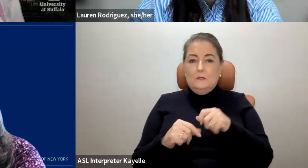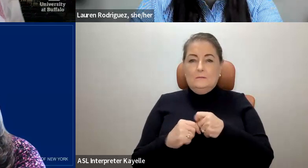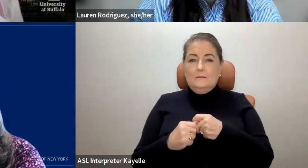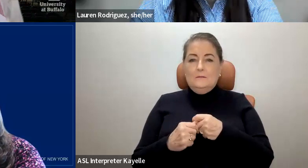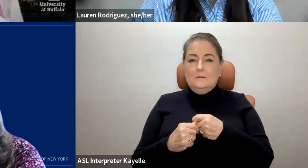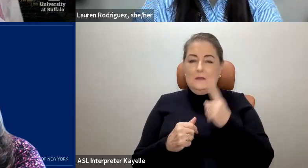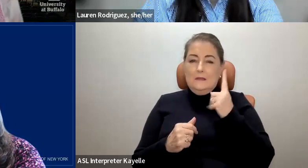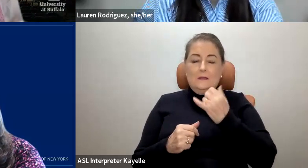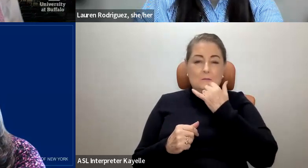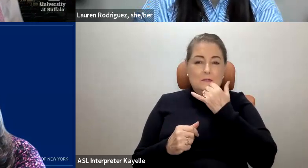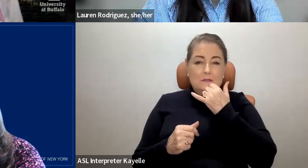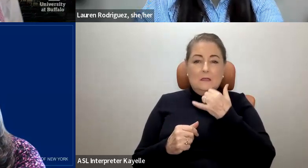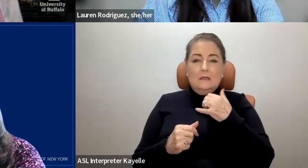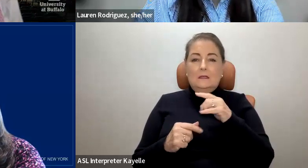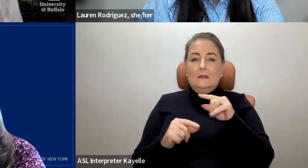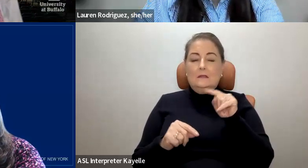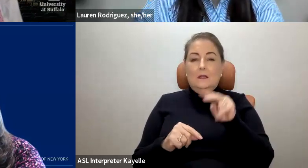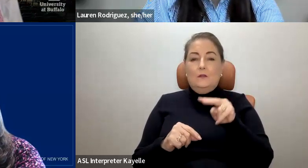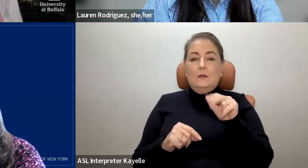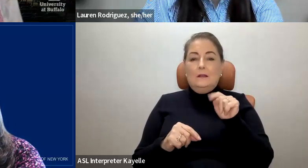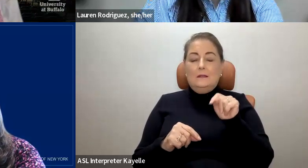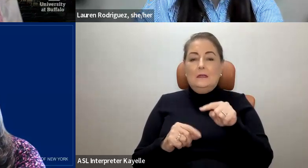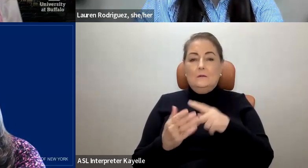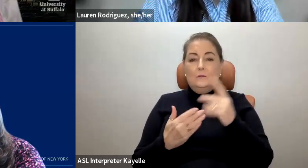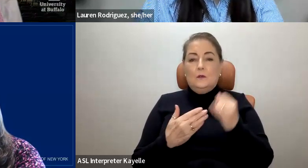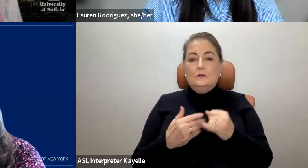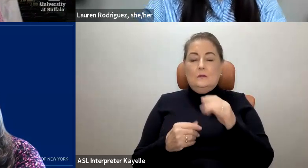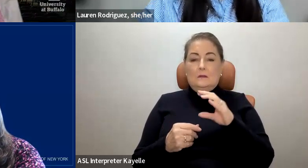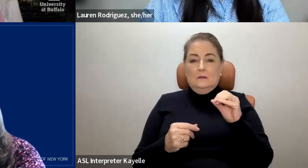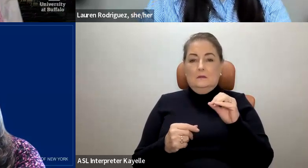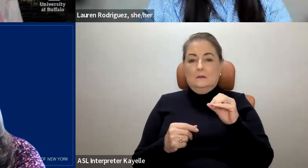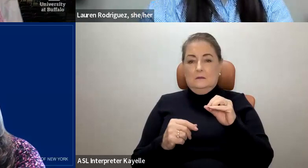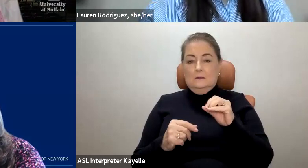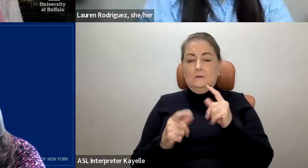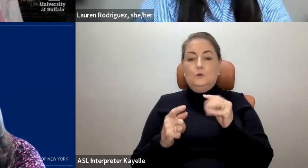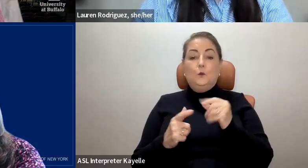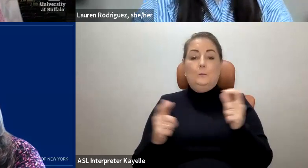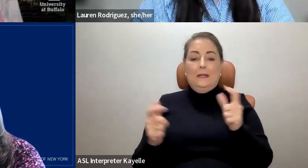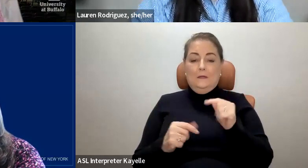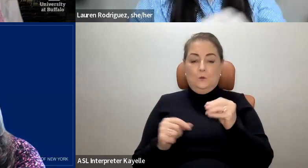the mistake I've made in terms of looking at this project is trying to be too big too fast, trying to make it all